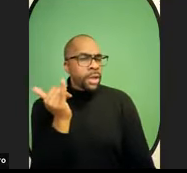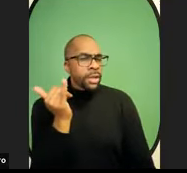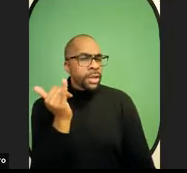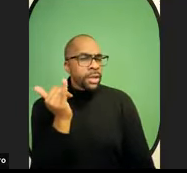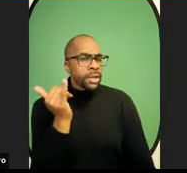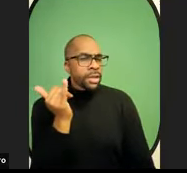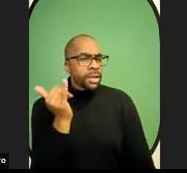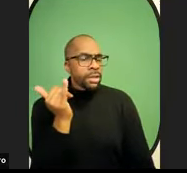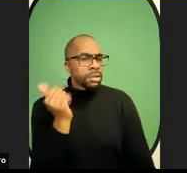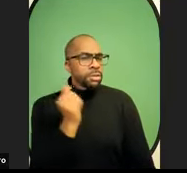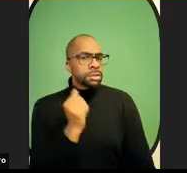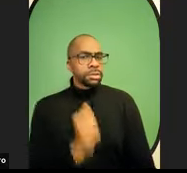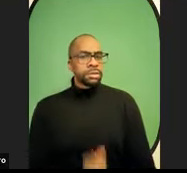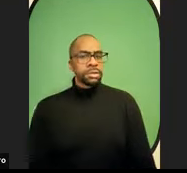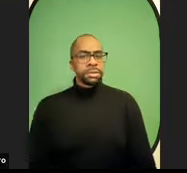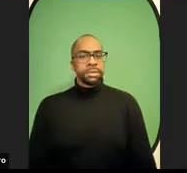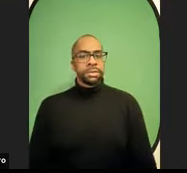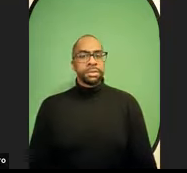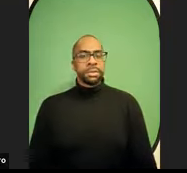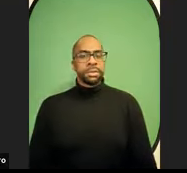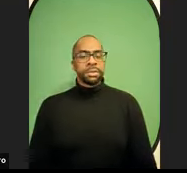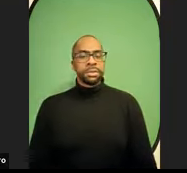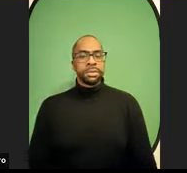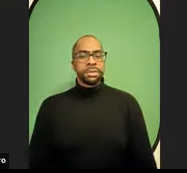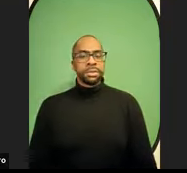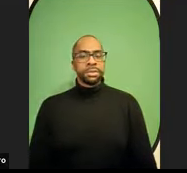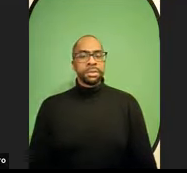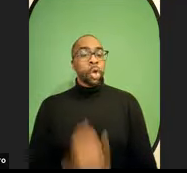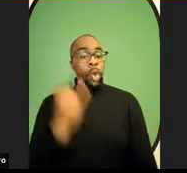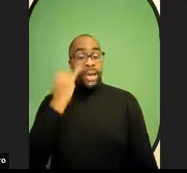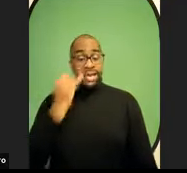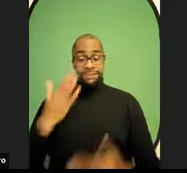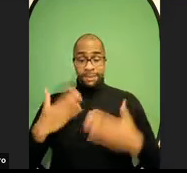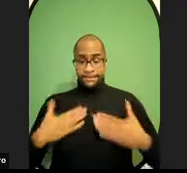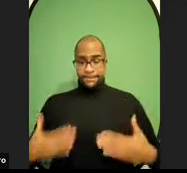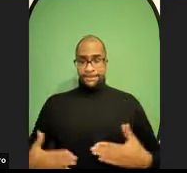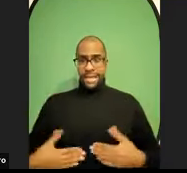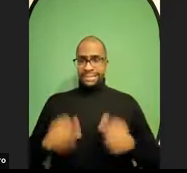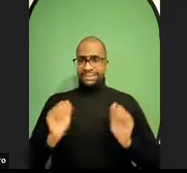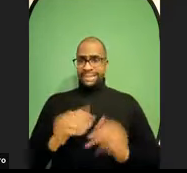them the covert vaccine. If them the covert vaccine, if their proper. er organism can do